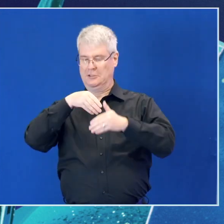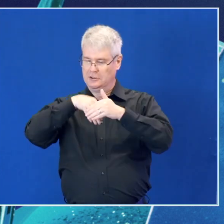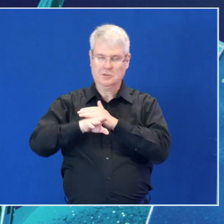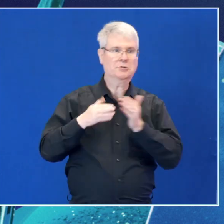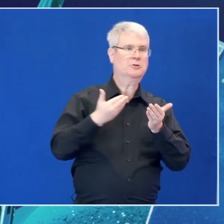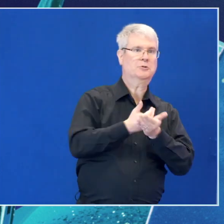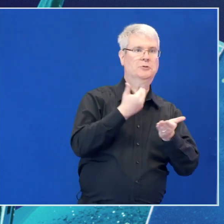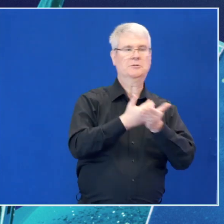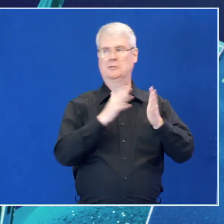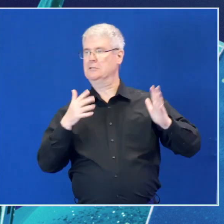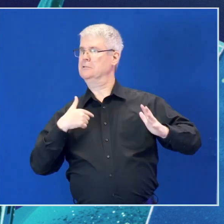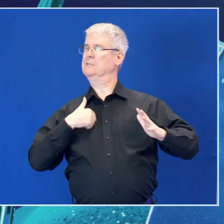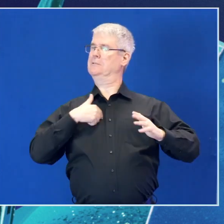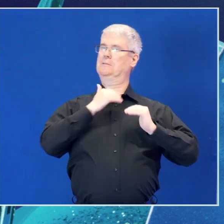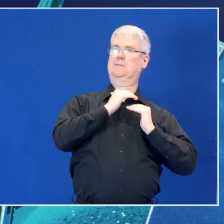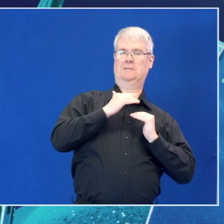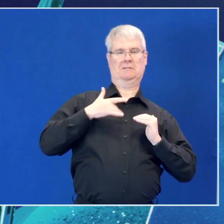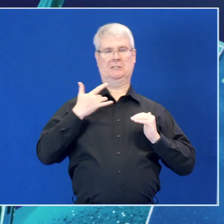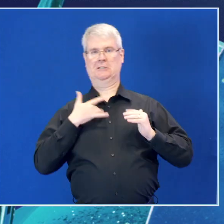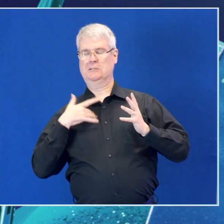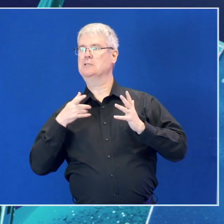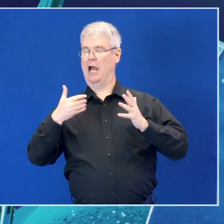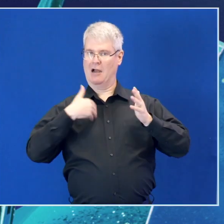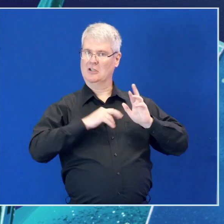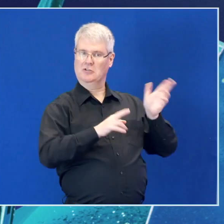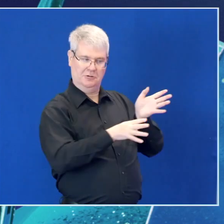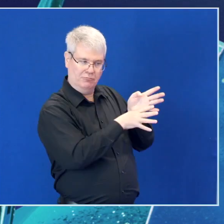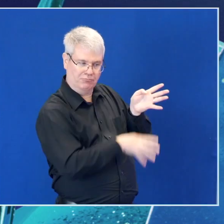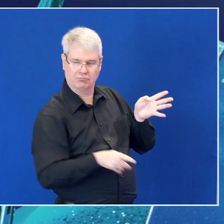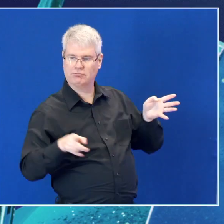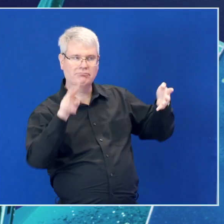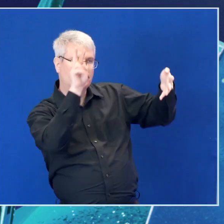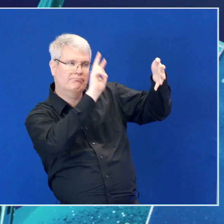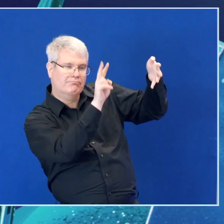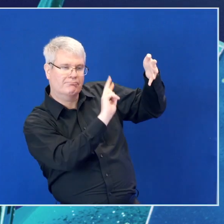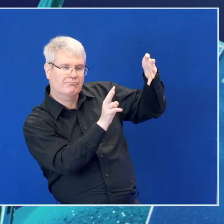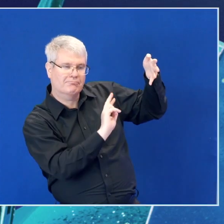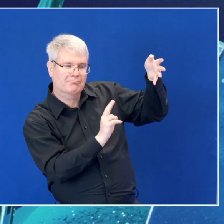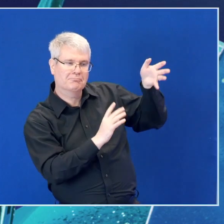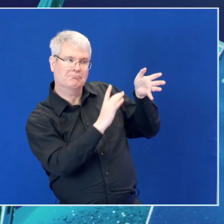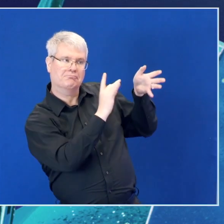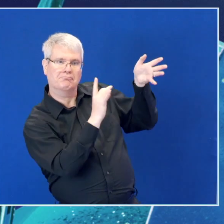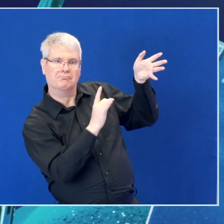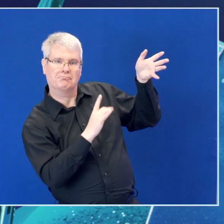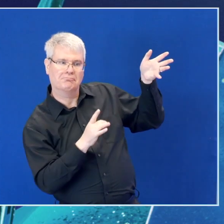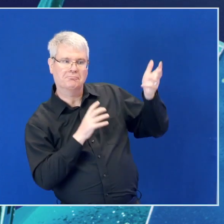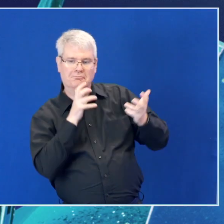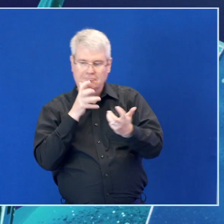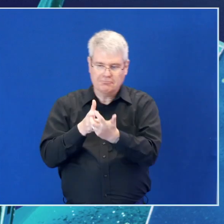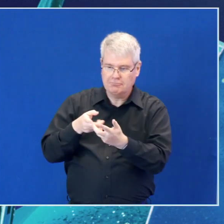of the Neurodiversity ERG that we have, people are often coming